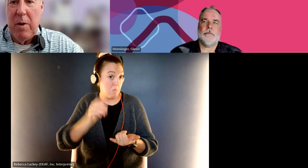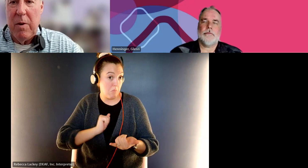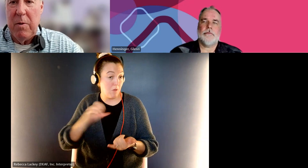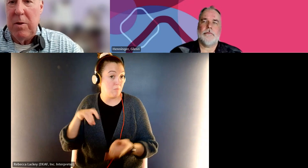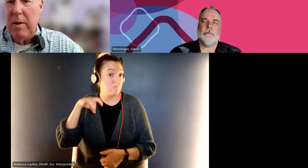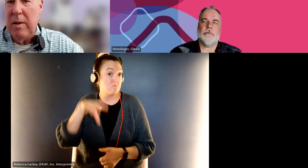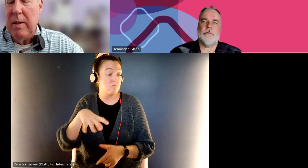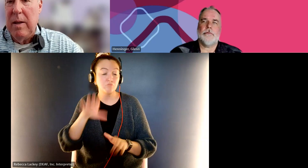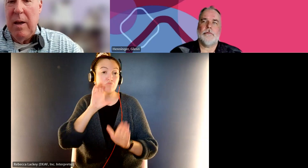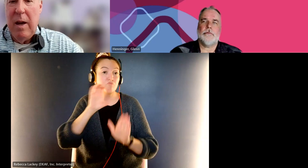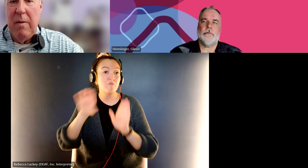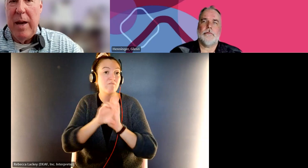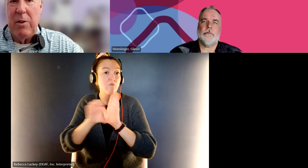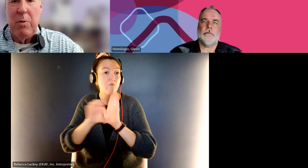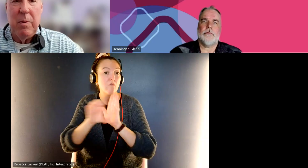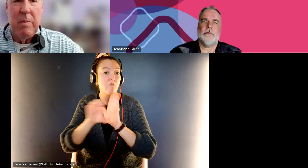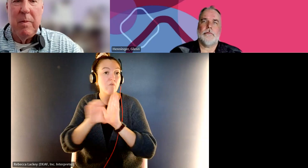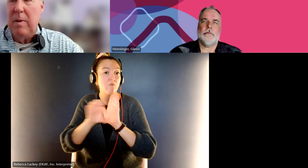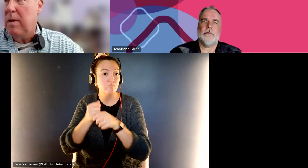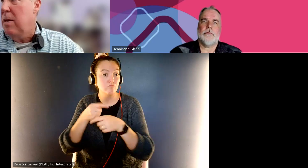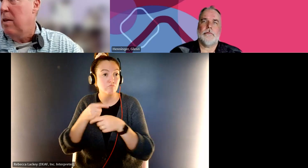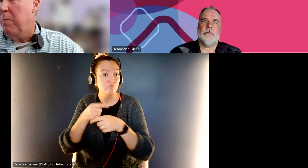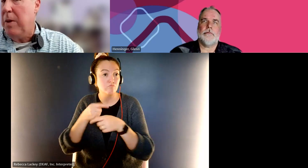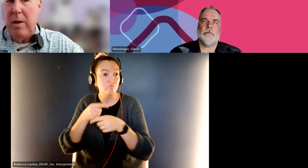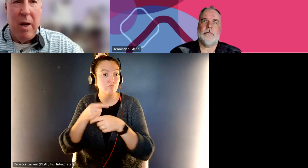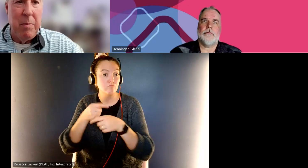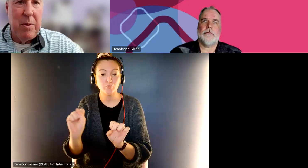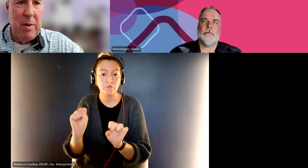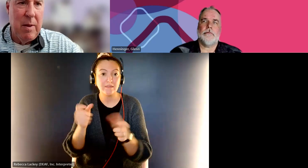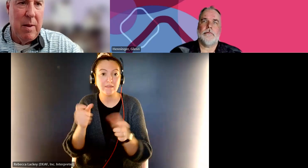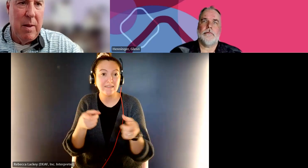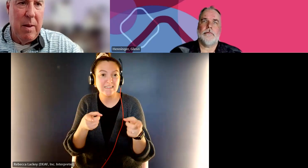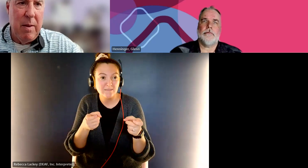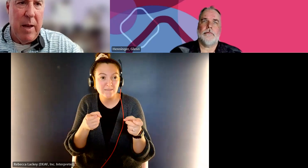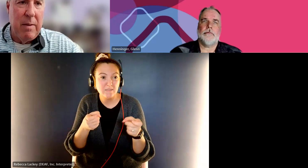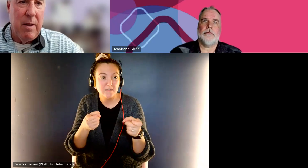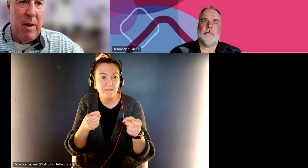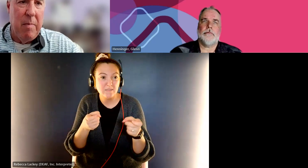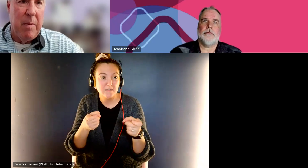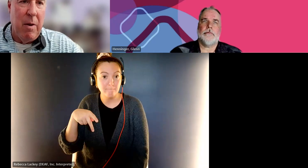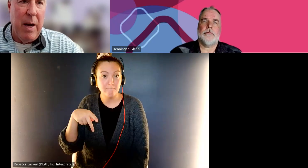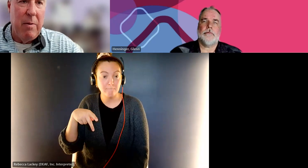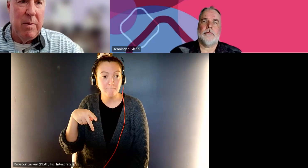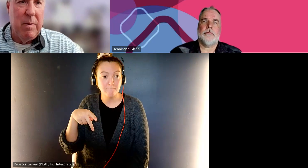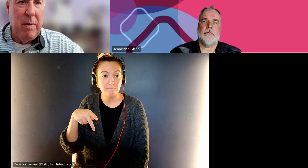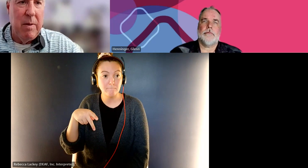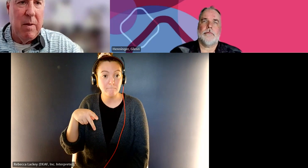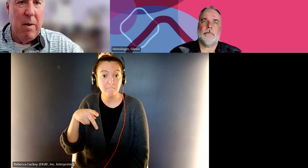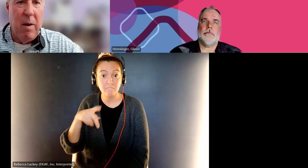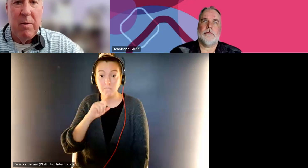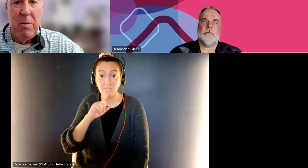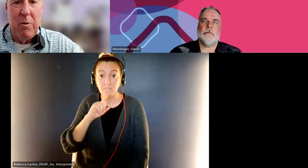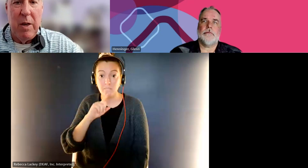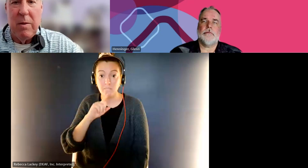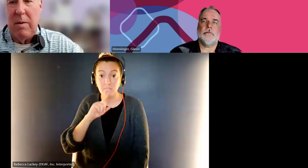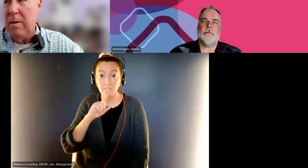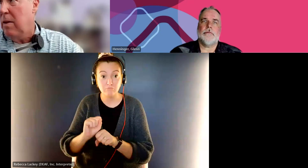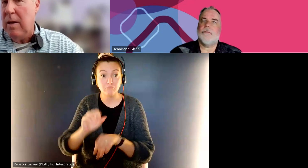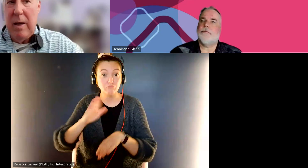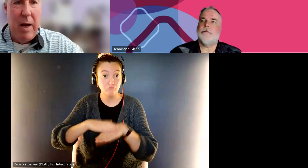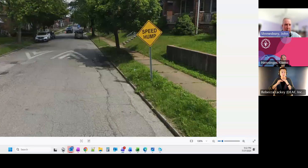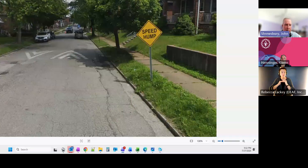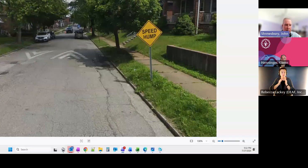tonight thought I'd share a few photos of actual speed humps that are out on